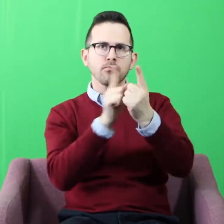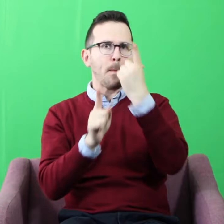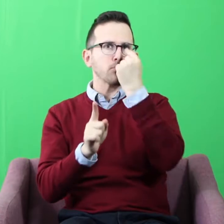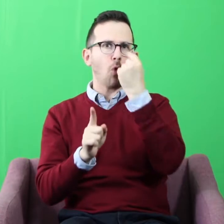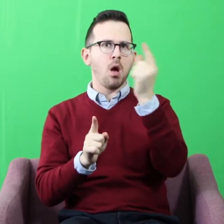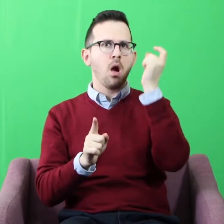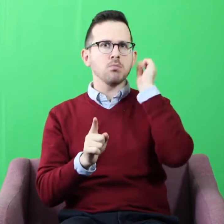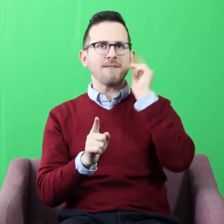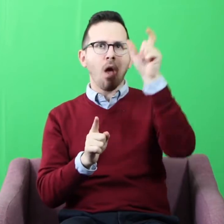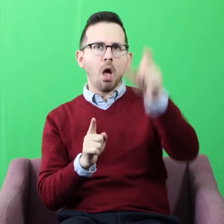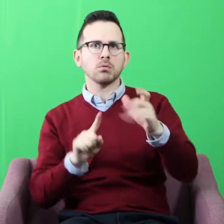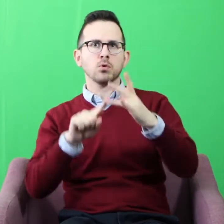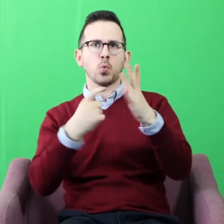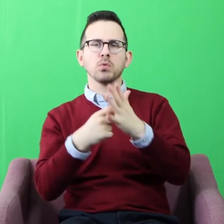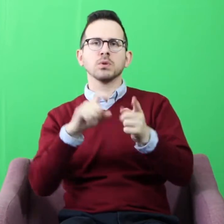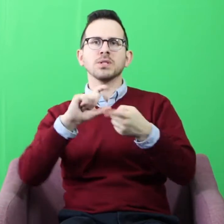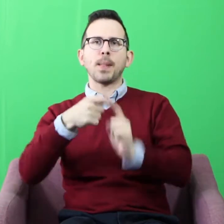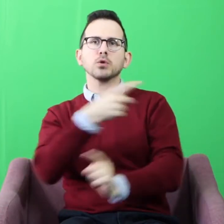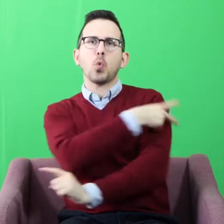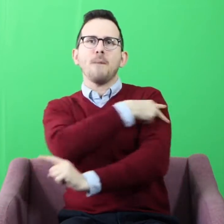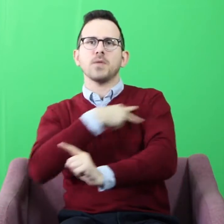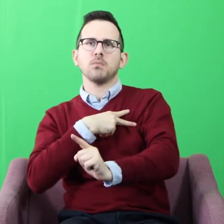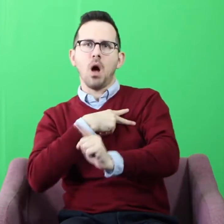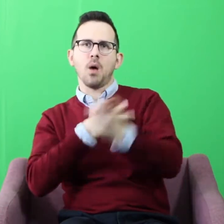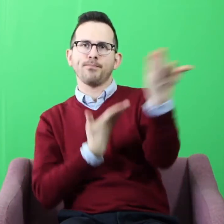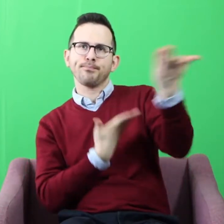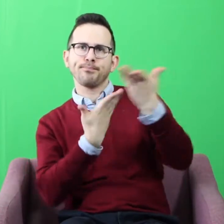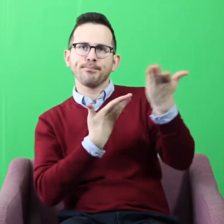I may meet a potential Deaf client or a new Disability officer.